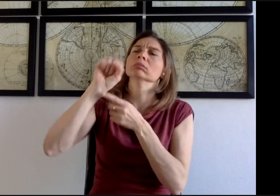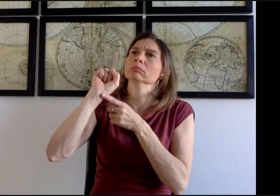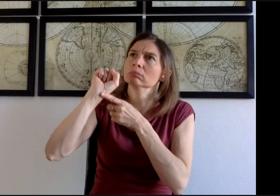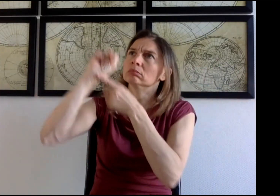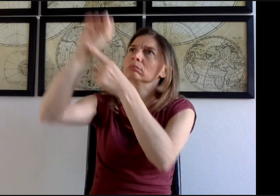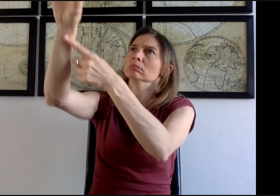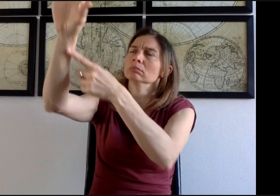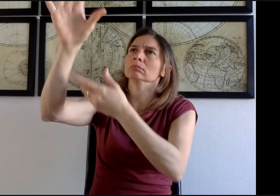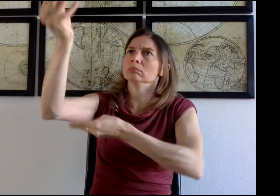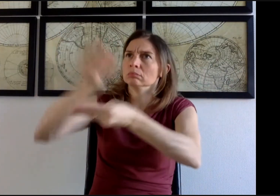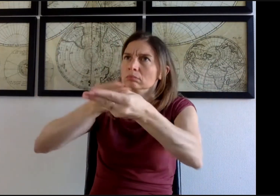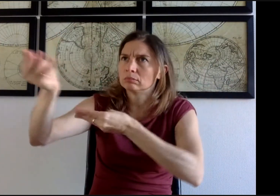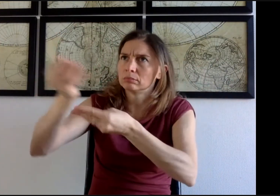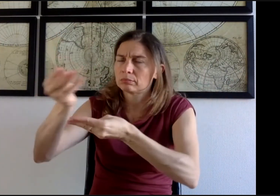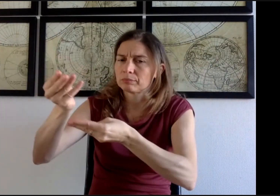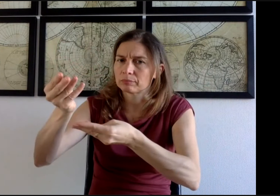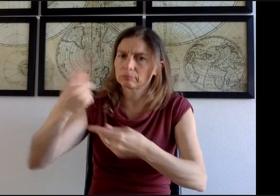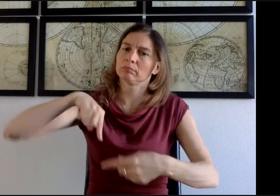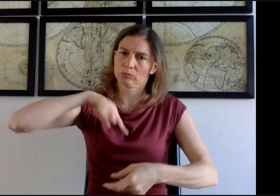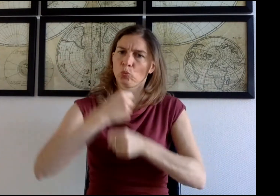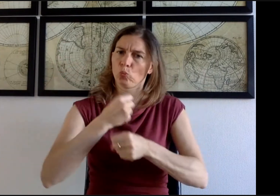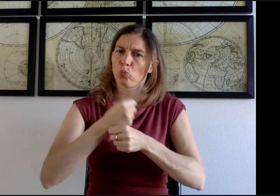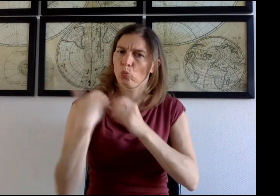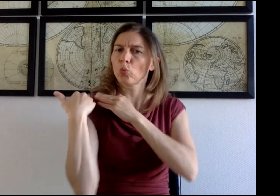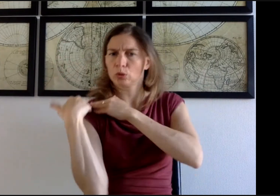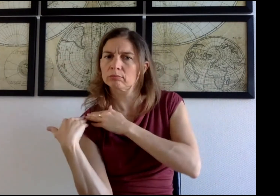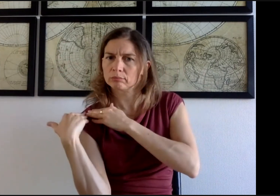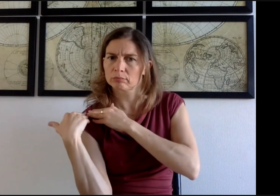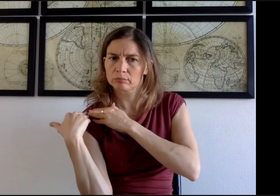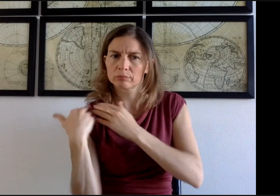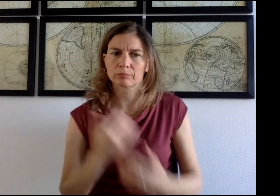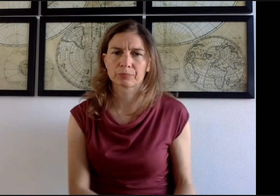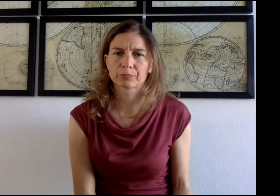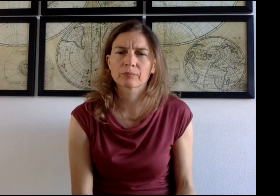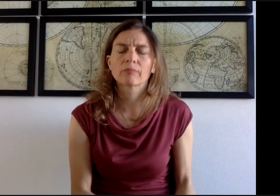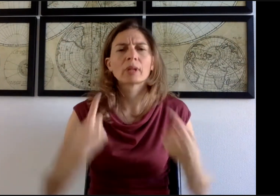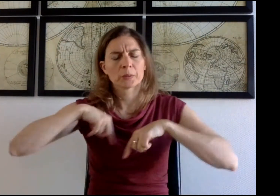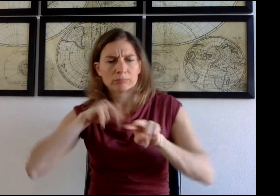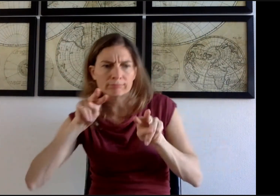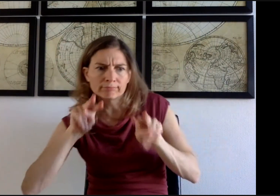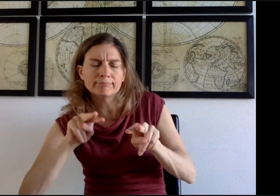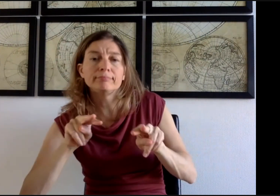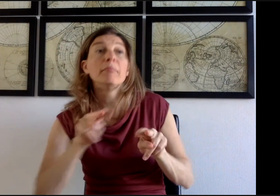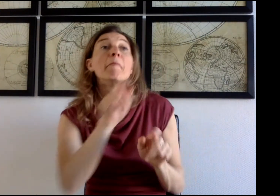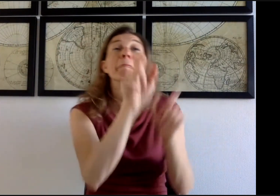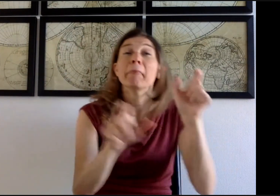we supervise specially the right to life on persons with disabilities.